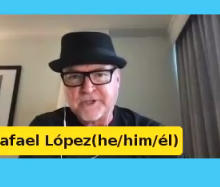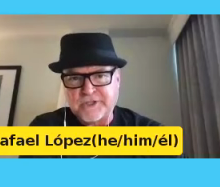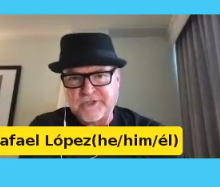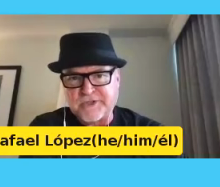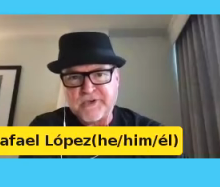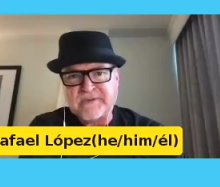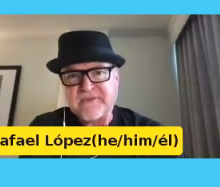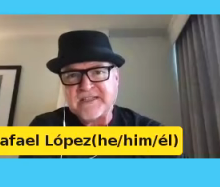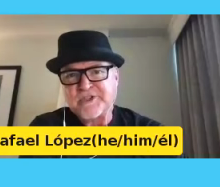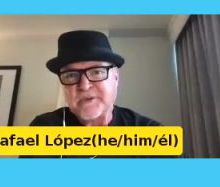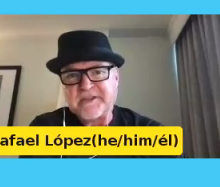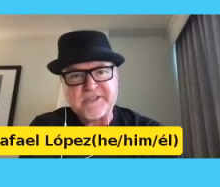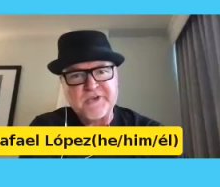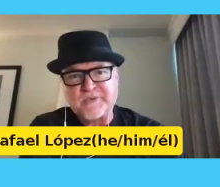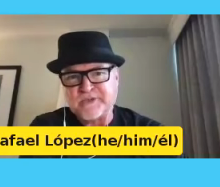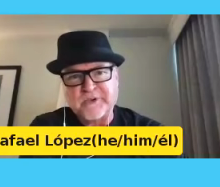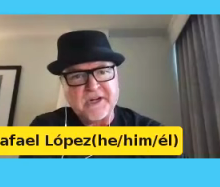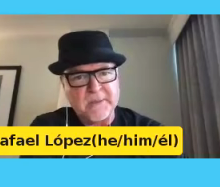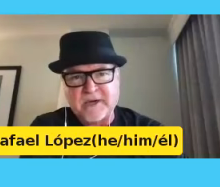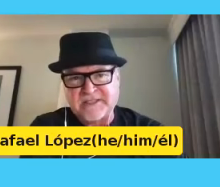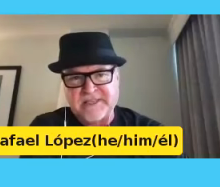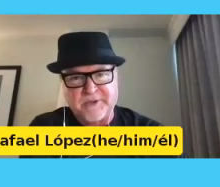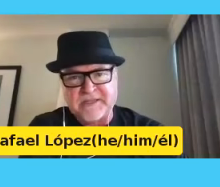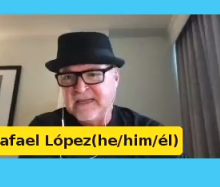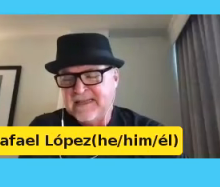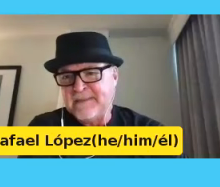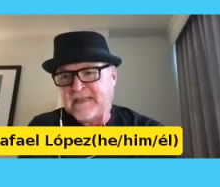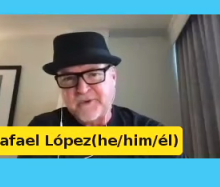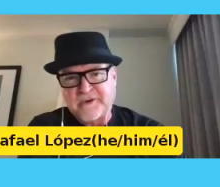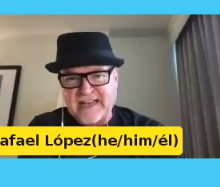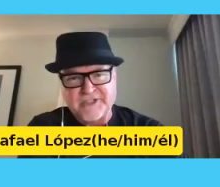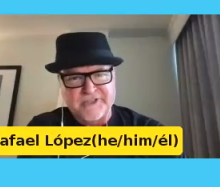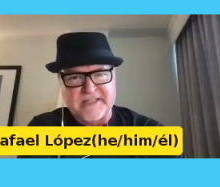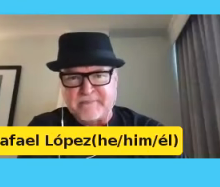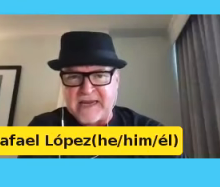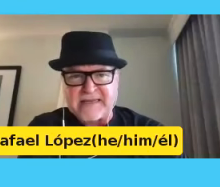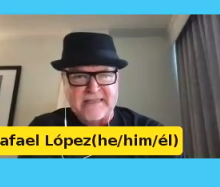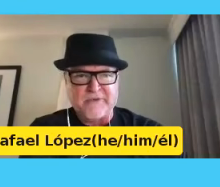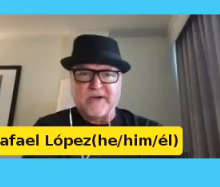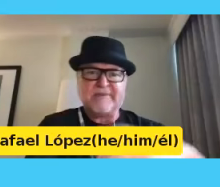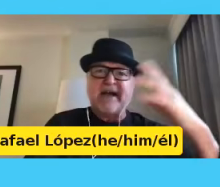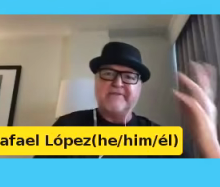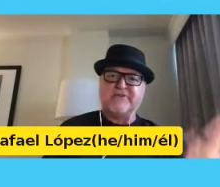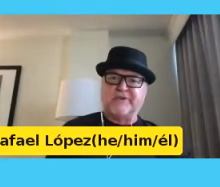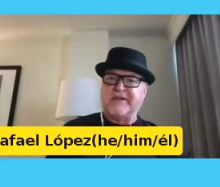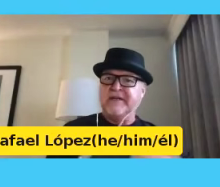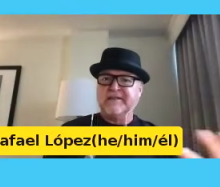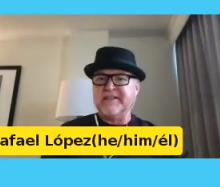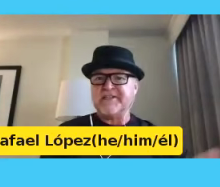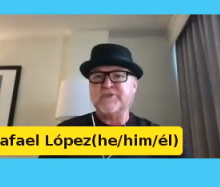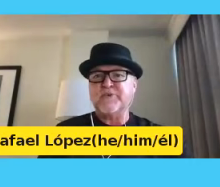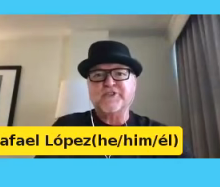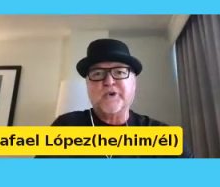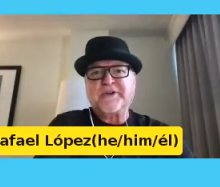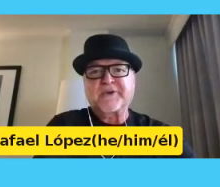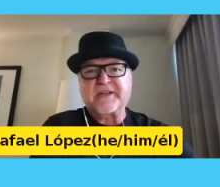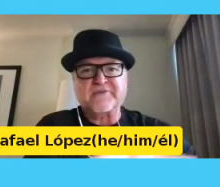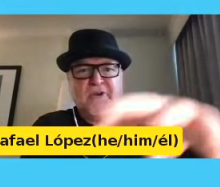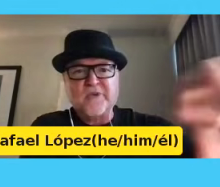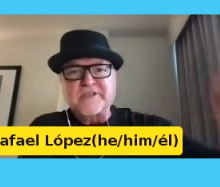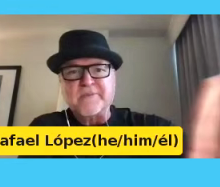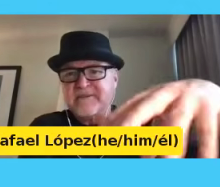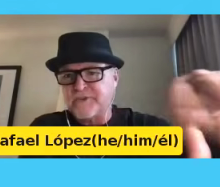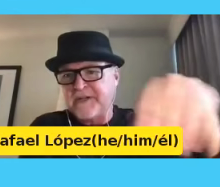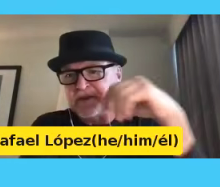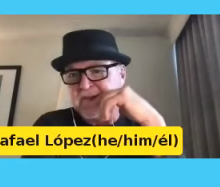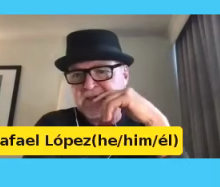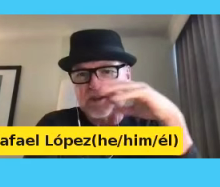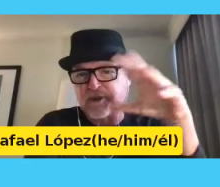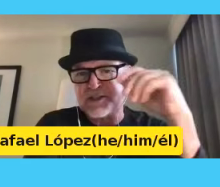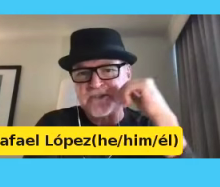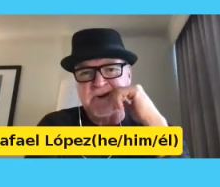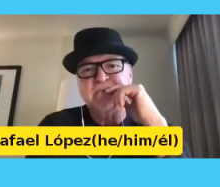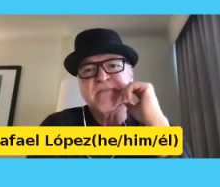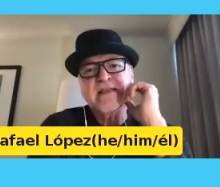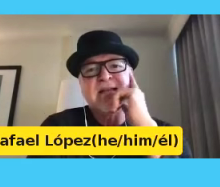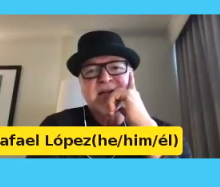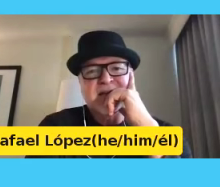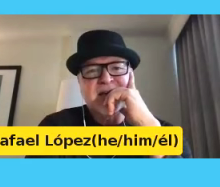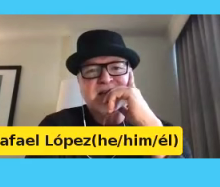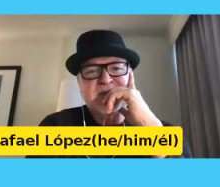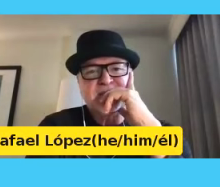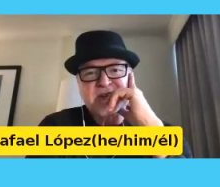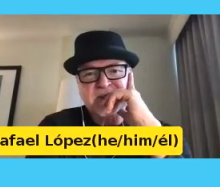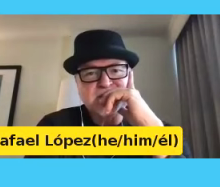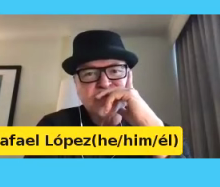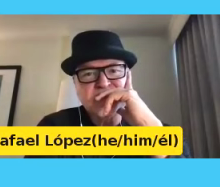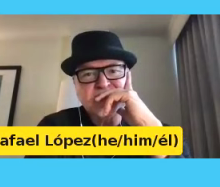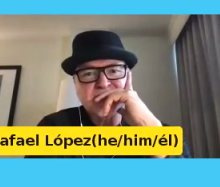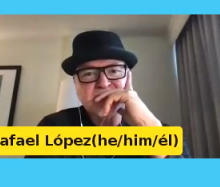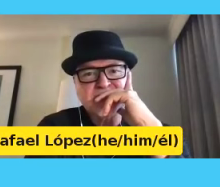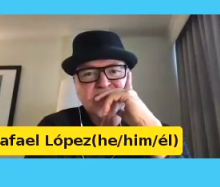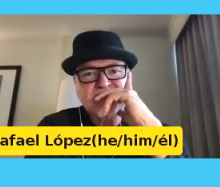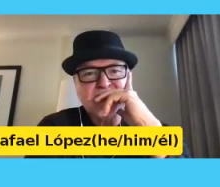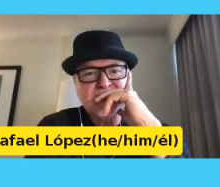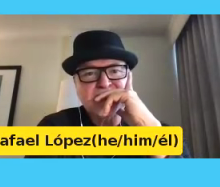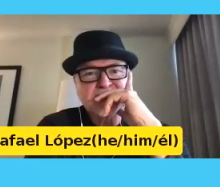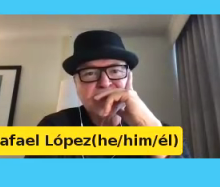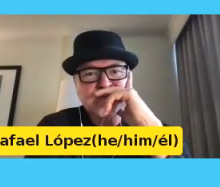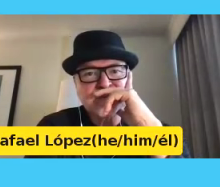day we selected one of my books called, book Fiesta, based on one of the illustrations on the book Fiesta, let's take a look at the next slide. We brought some boxes we let the kids decorate them and create their own imaginary dragons, as you can see behind it. There's a lot